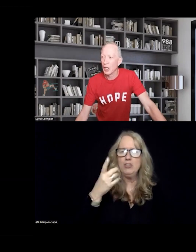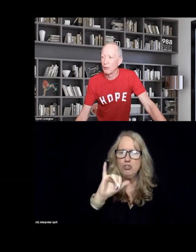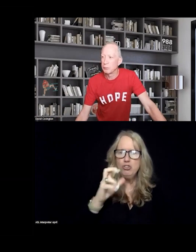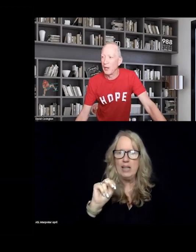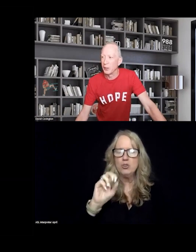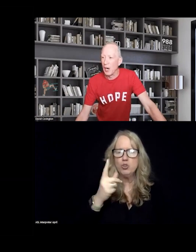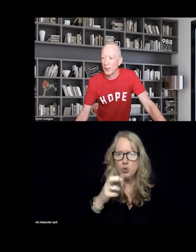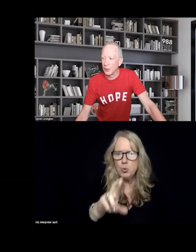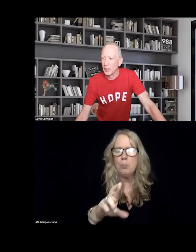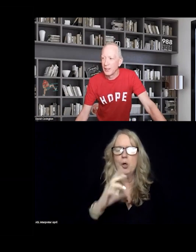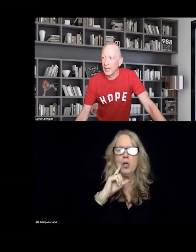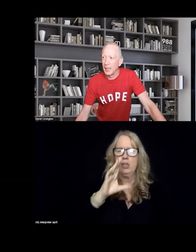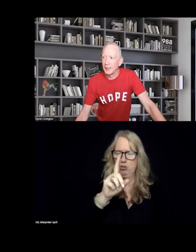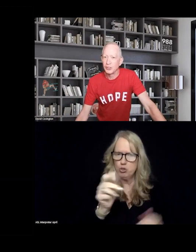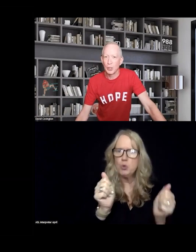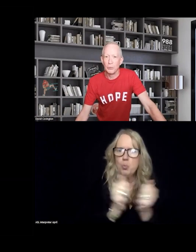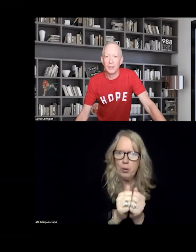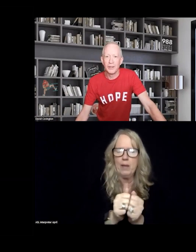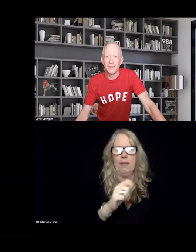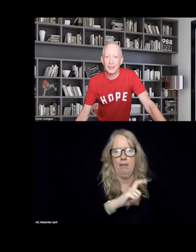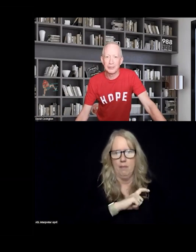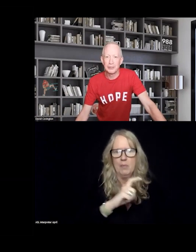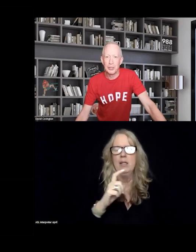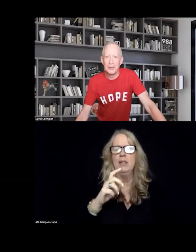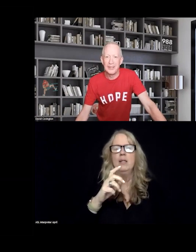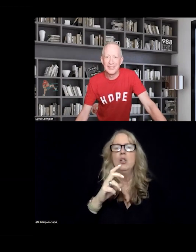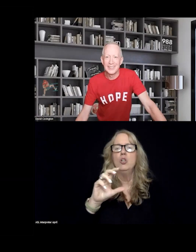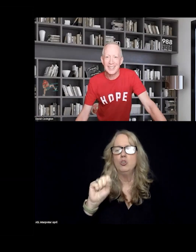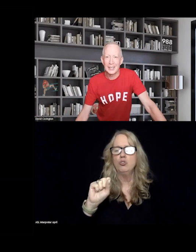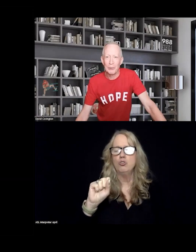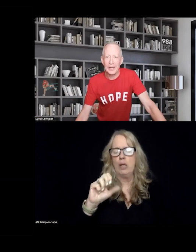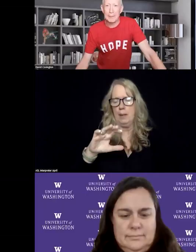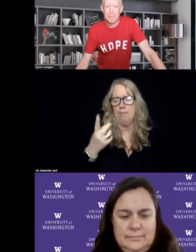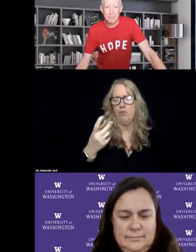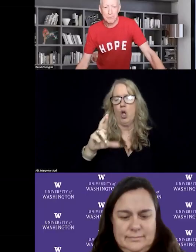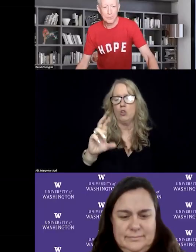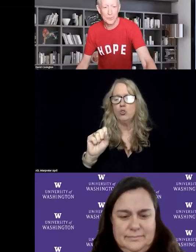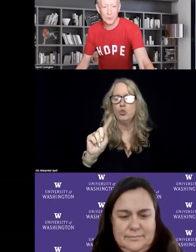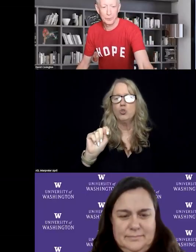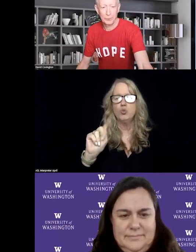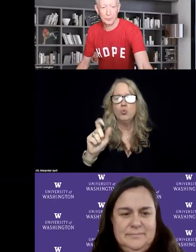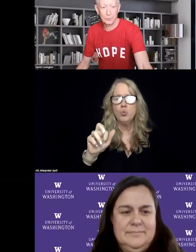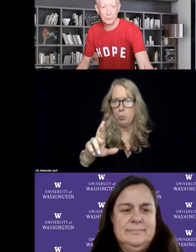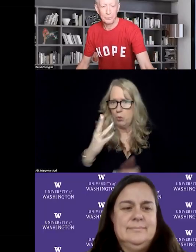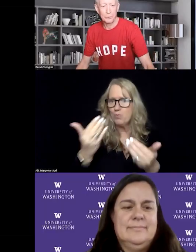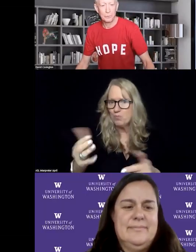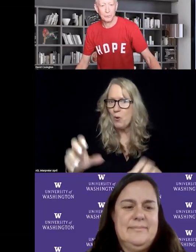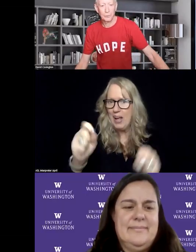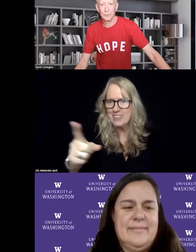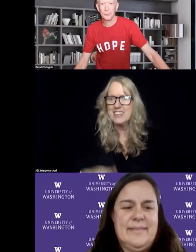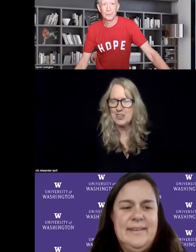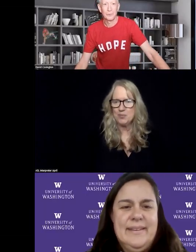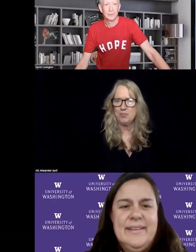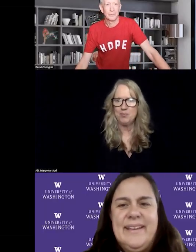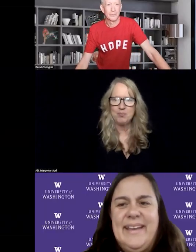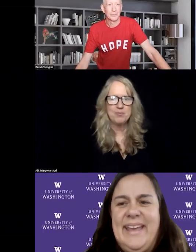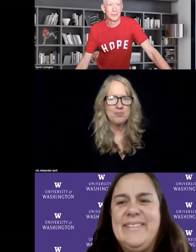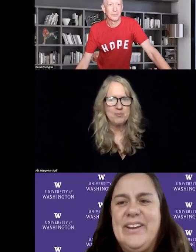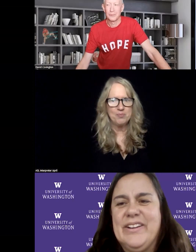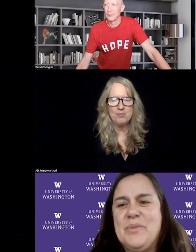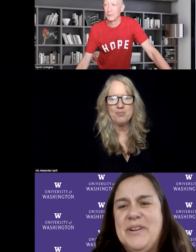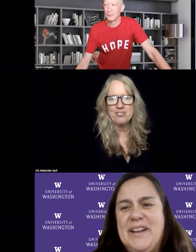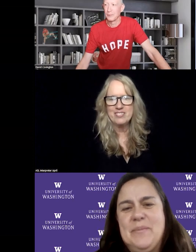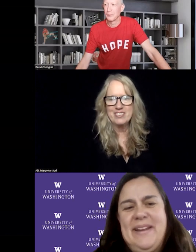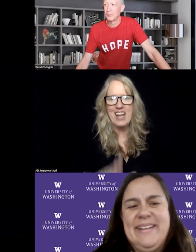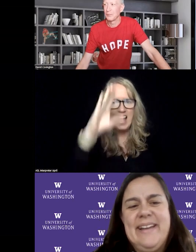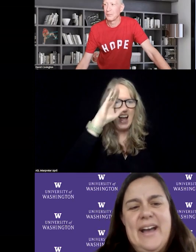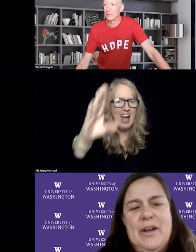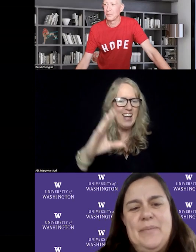DOCTOR STUBER, TAKE IT AWAY. >> HEY THERE, GOOD MORNING. I